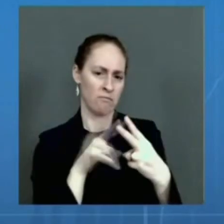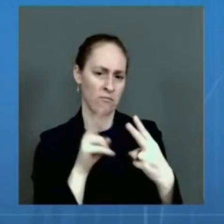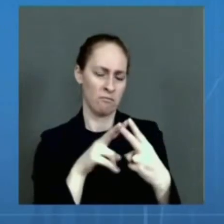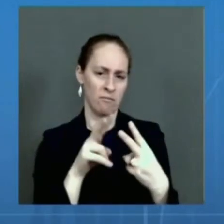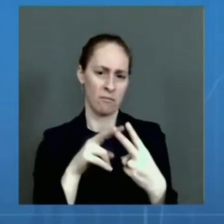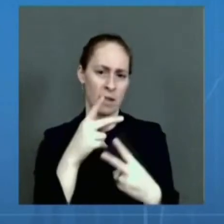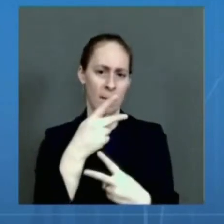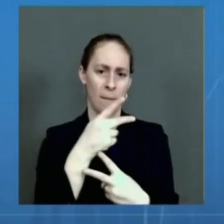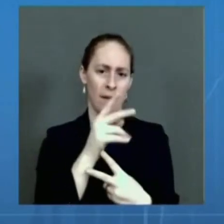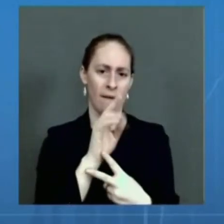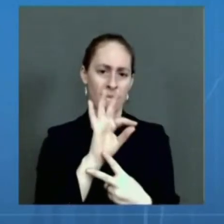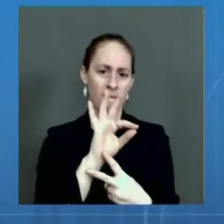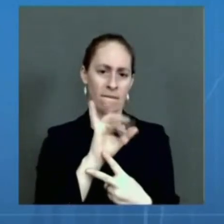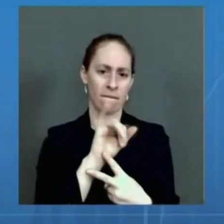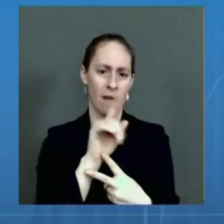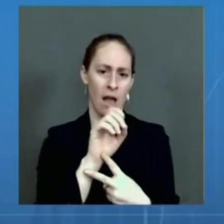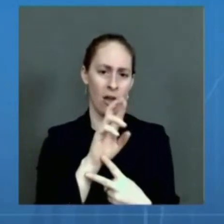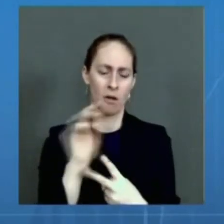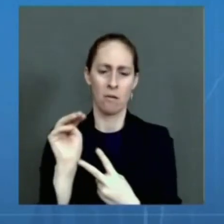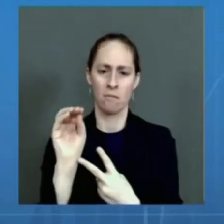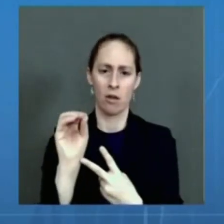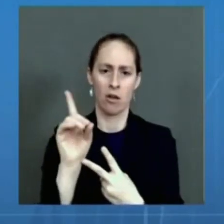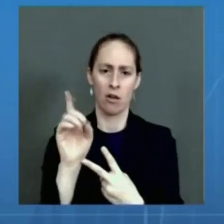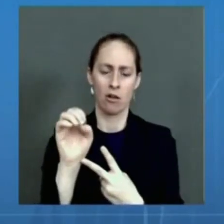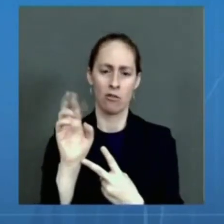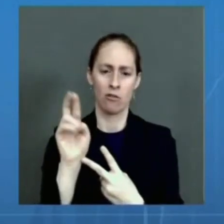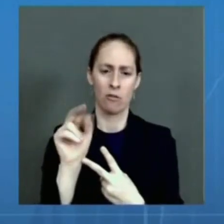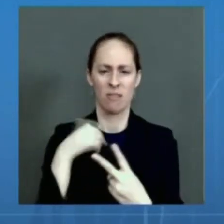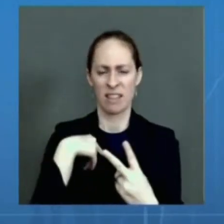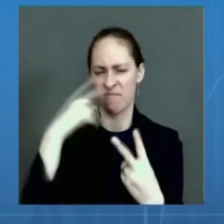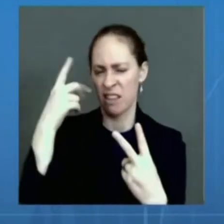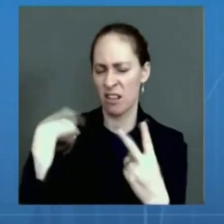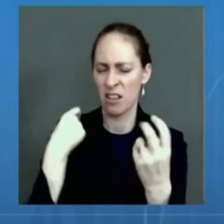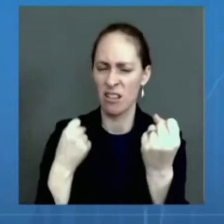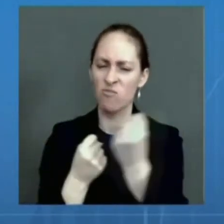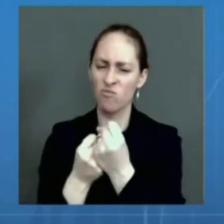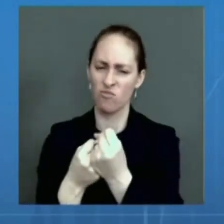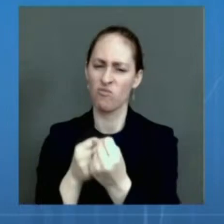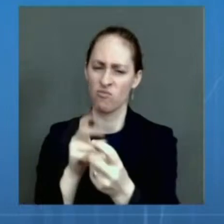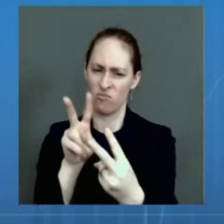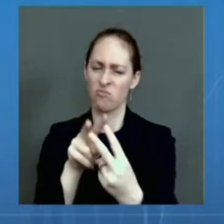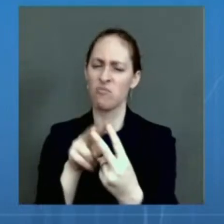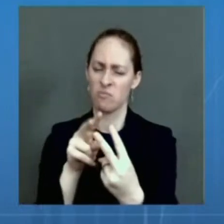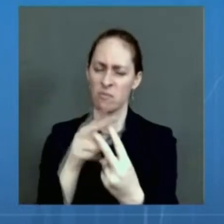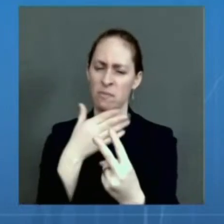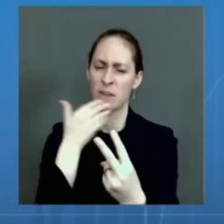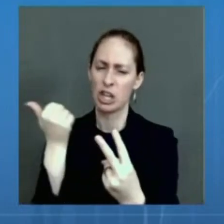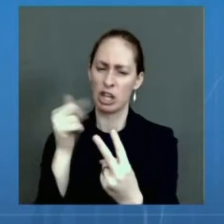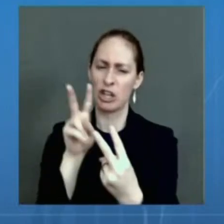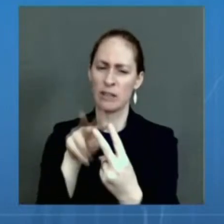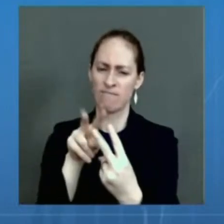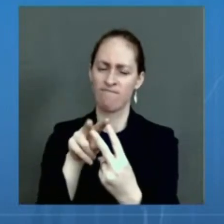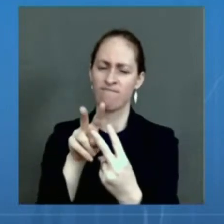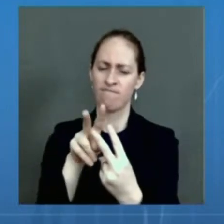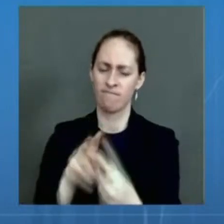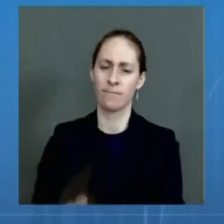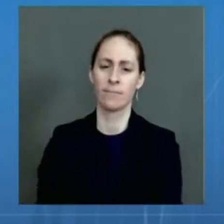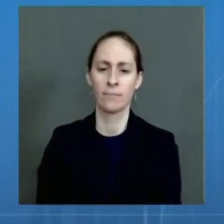THEIR RECOMMENDATION AND AGREED WITH THE ADVISORY COMMITTEE'S EMPHASIS IMPORTANTLY THAT GIVEN